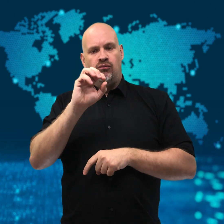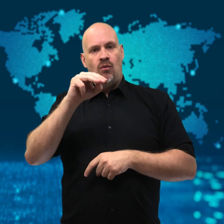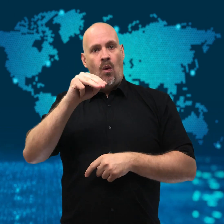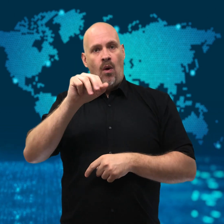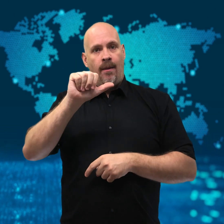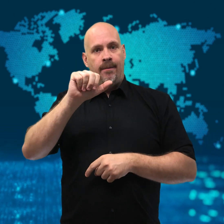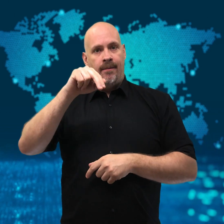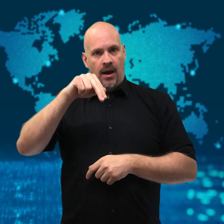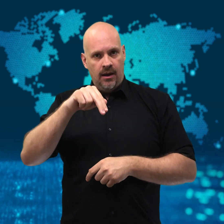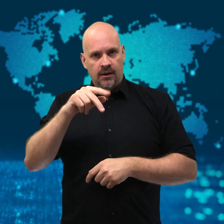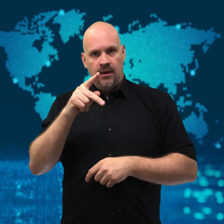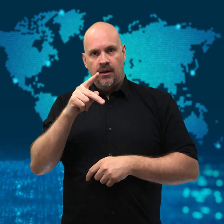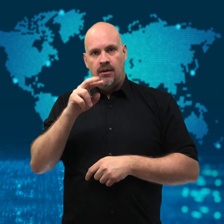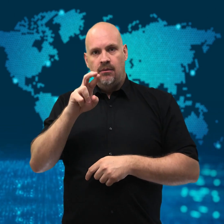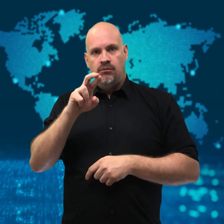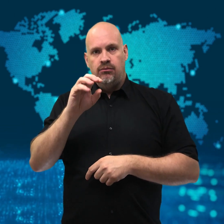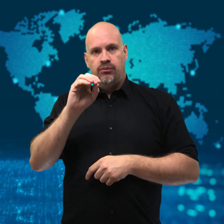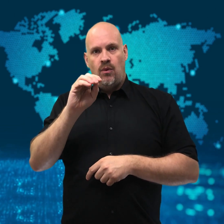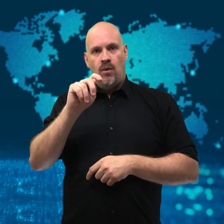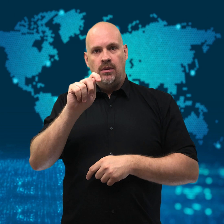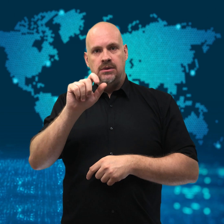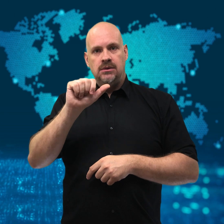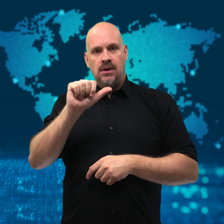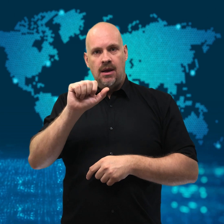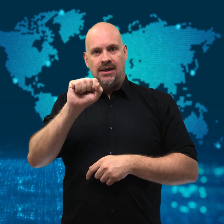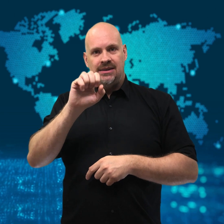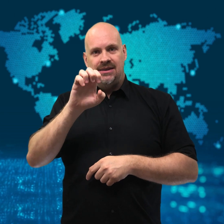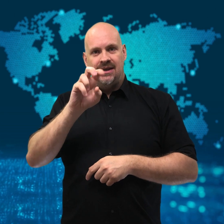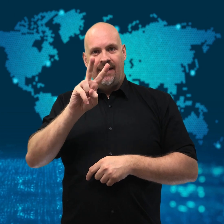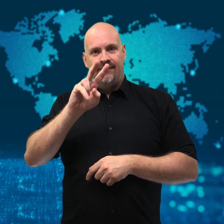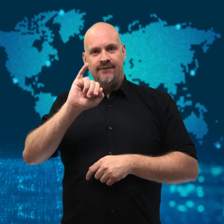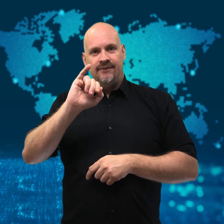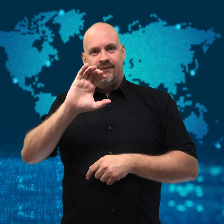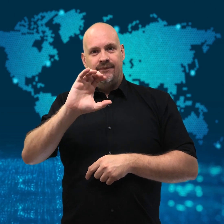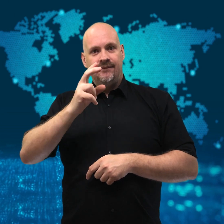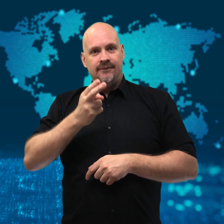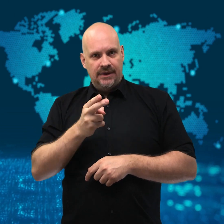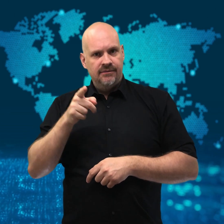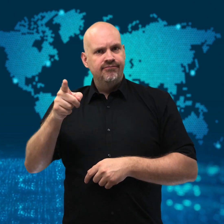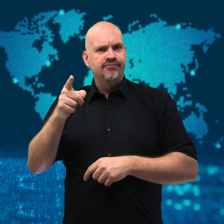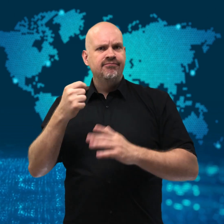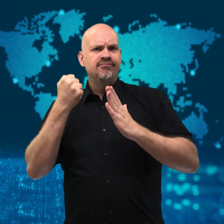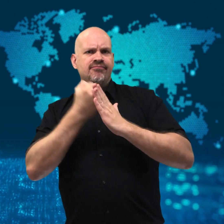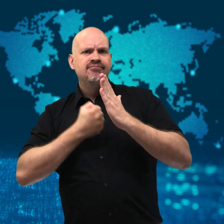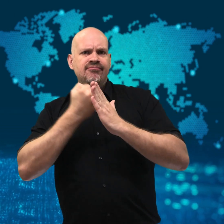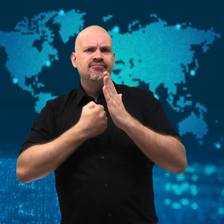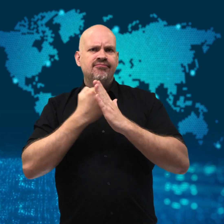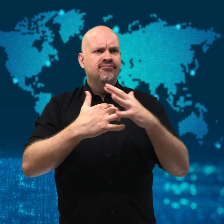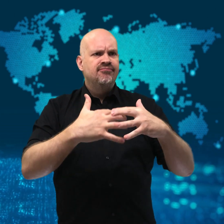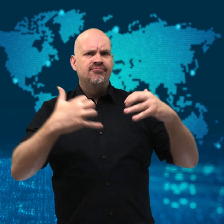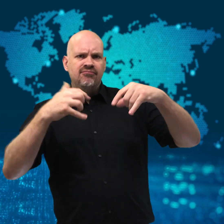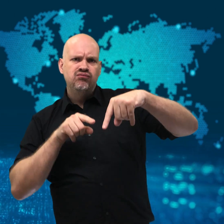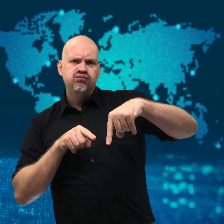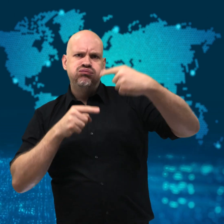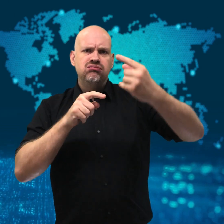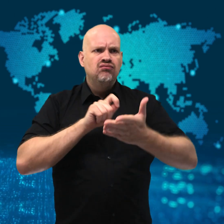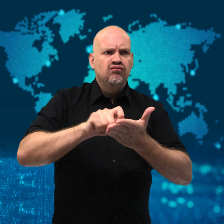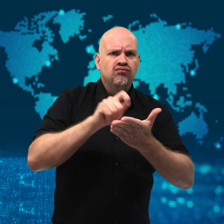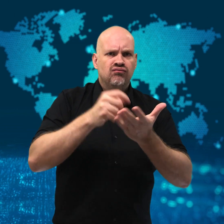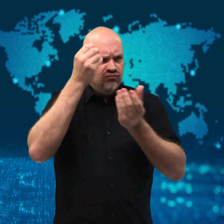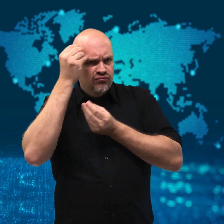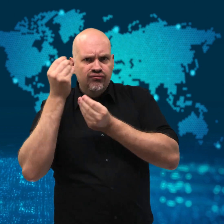was due to fly back to Lithuania from a conference in Greece via Ryanair.